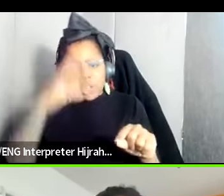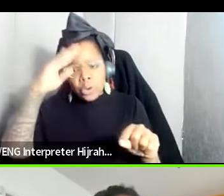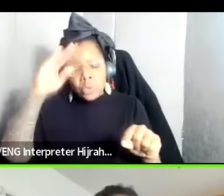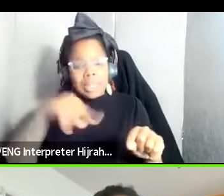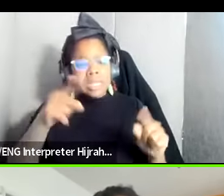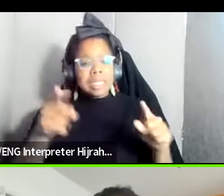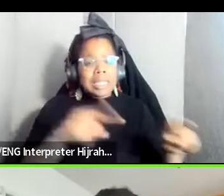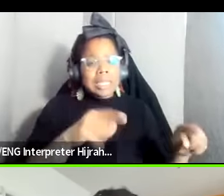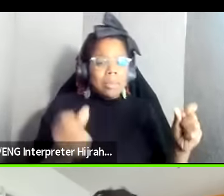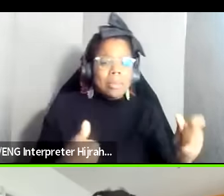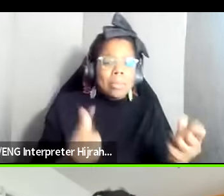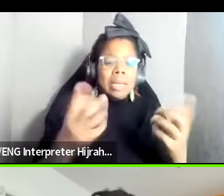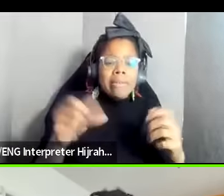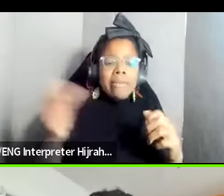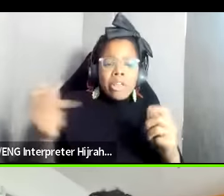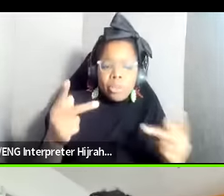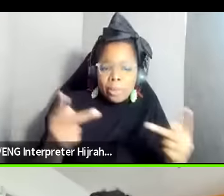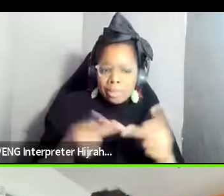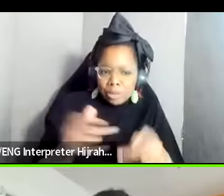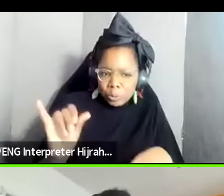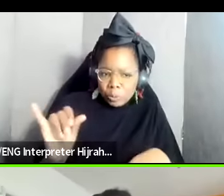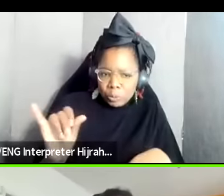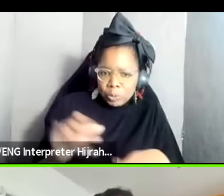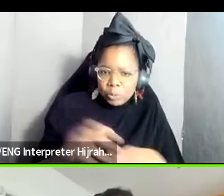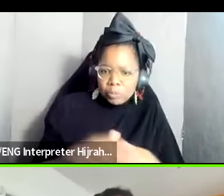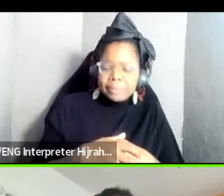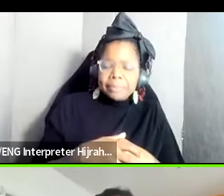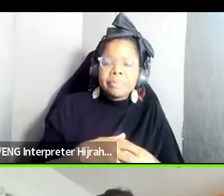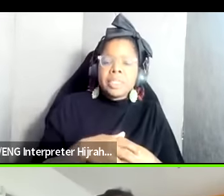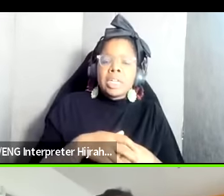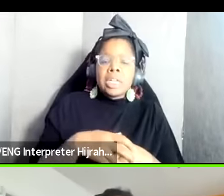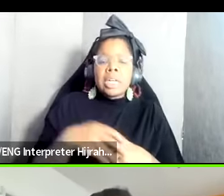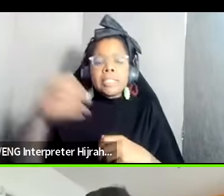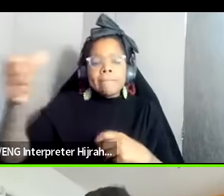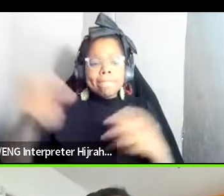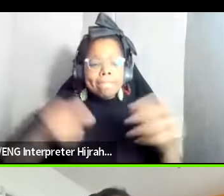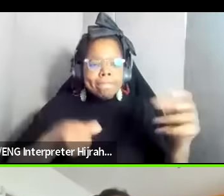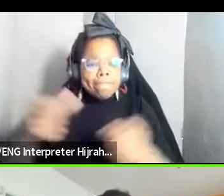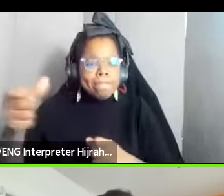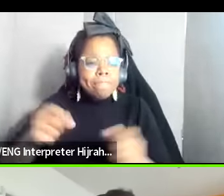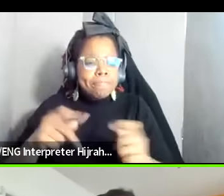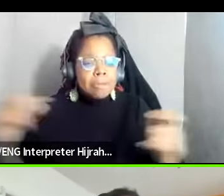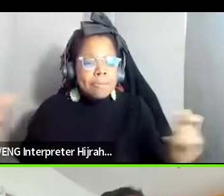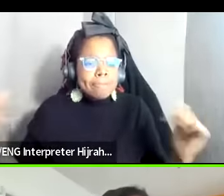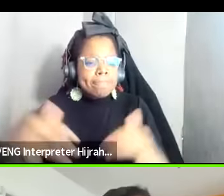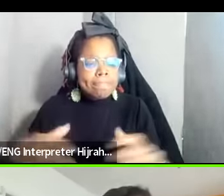many other places and so uh pulling people people together and start asking questions who's paying